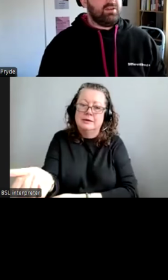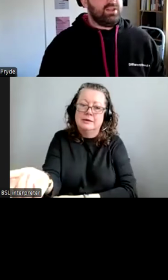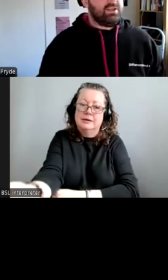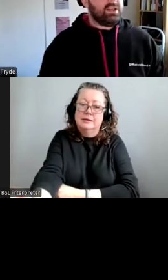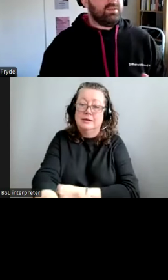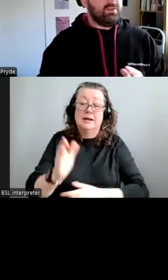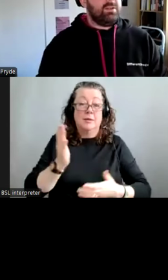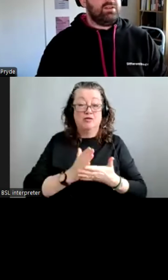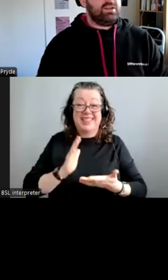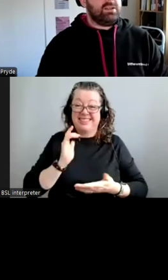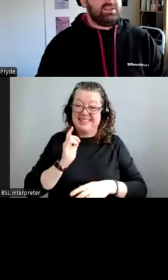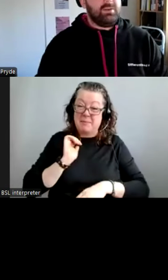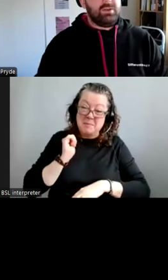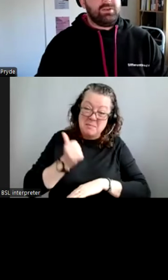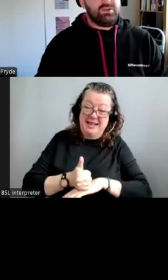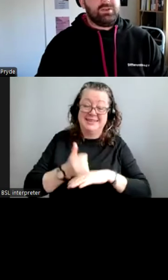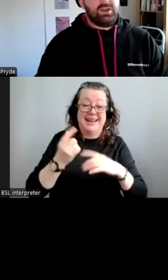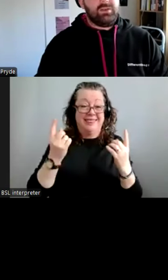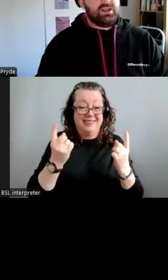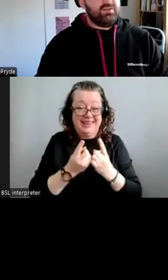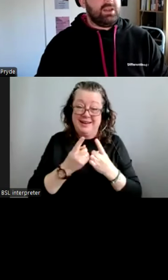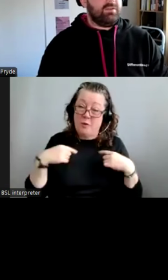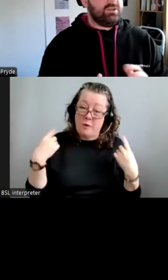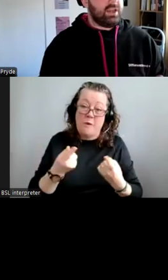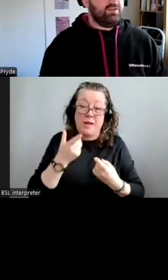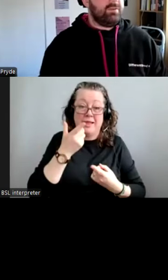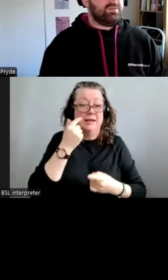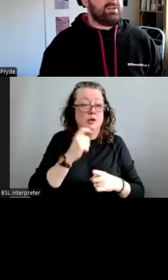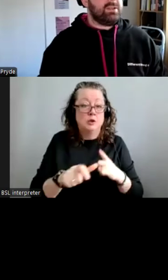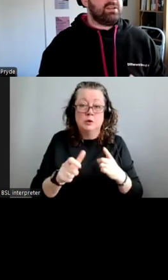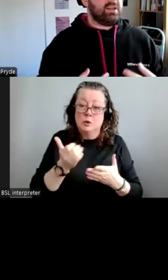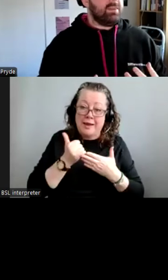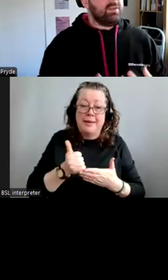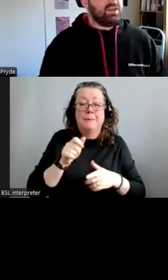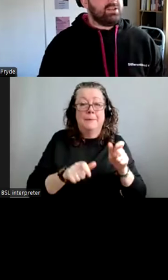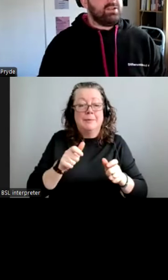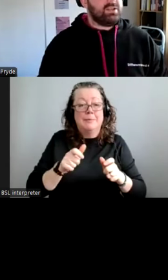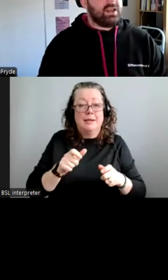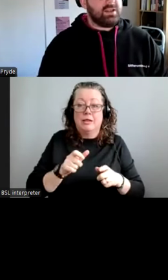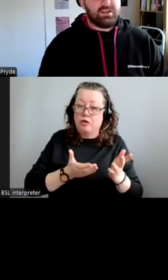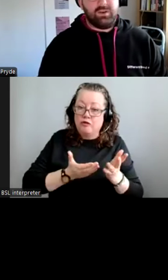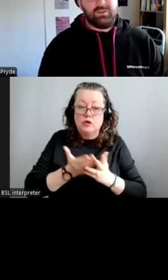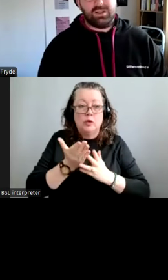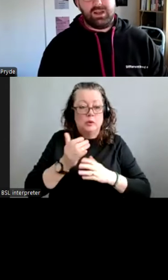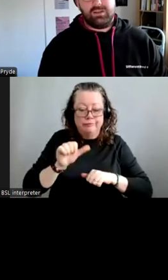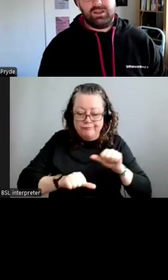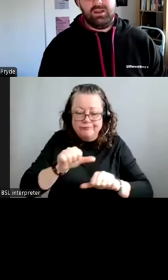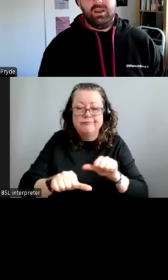skip to content, skip to footer because these help users quickly navigate for checkout forms because they can skip the navigation and just access the forms directly.